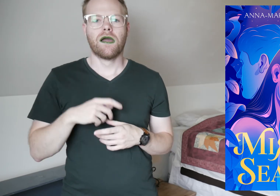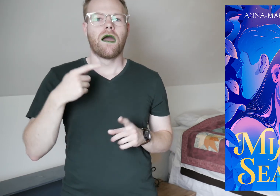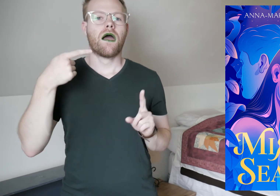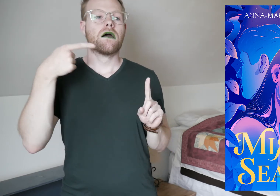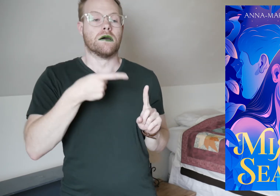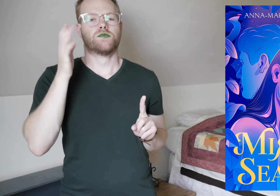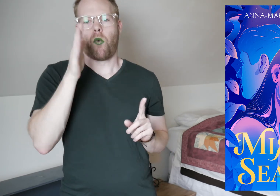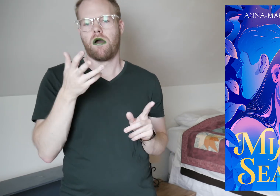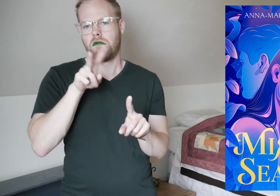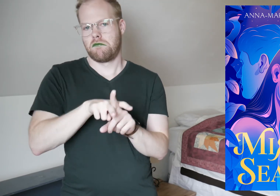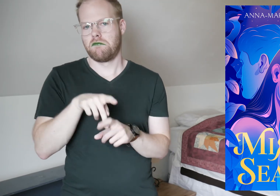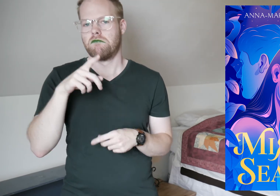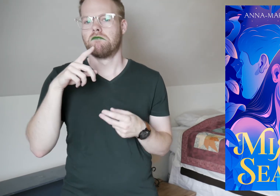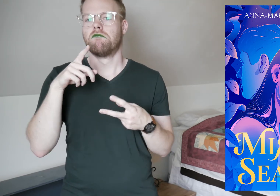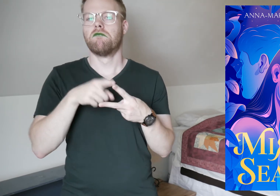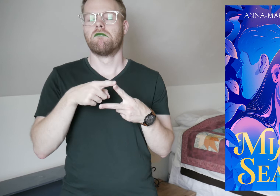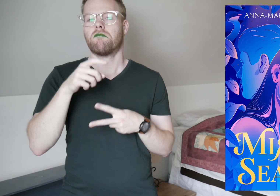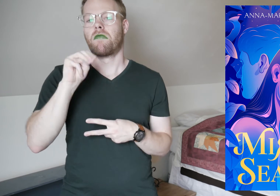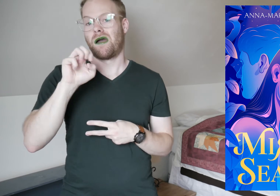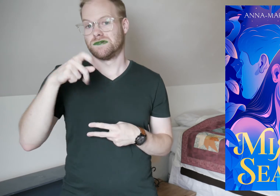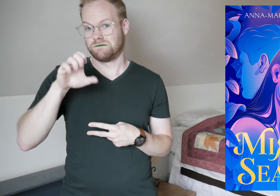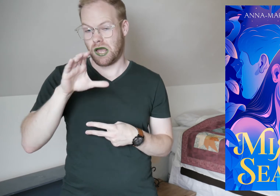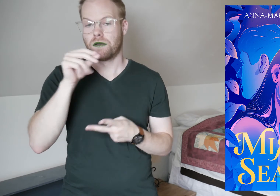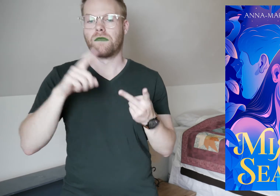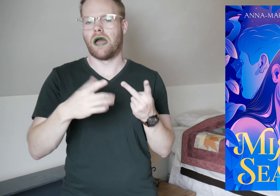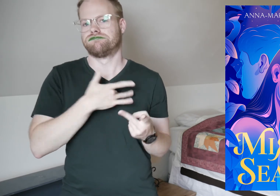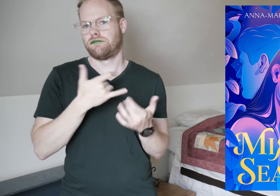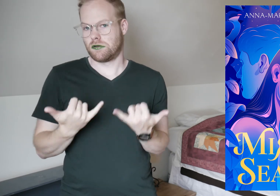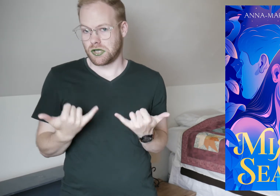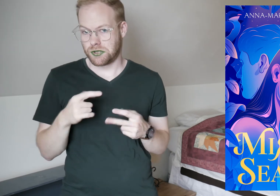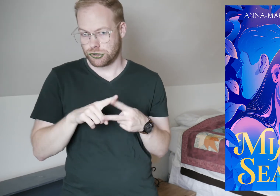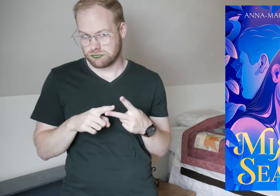This would have gone toward M-Spec and Hard-Hitting Contemporary.